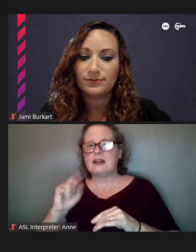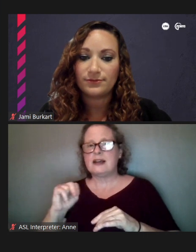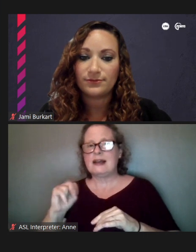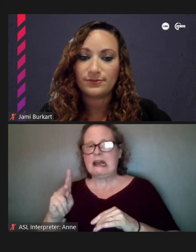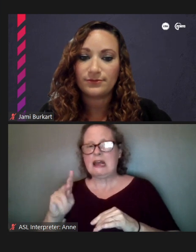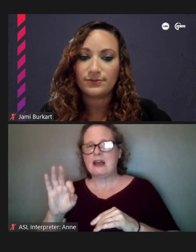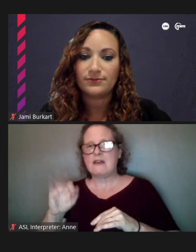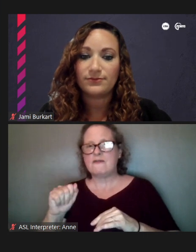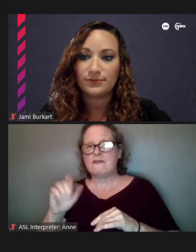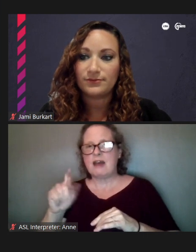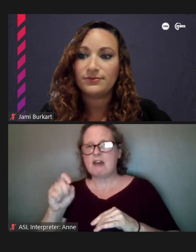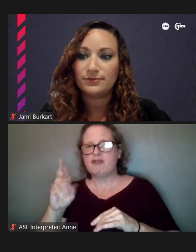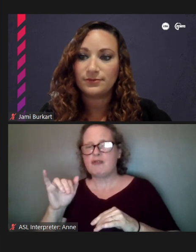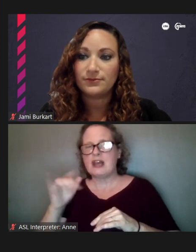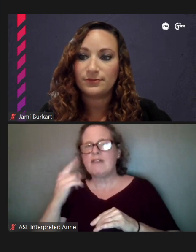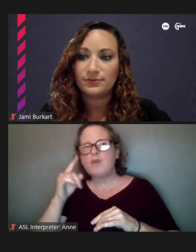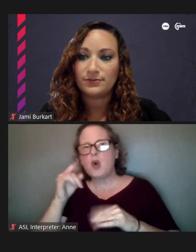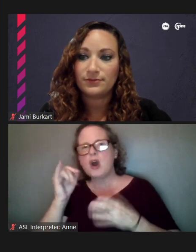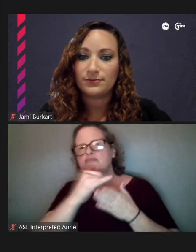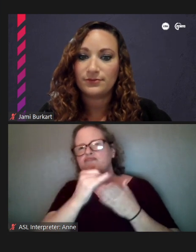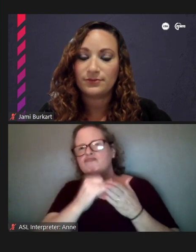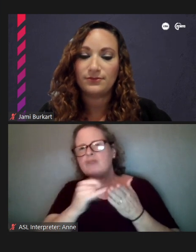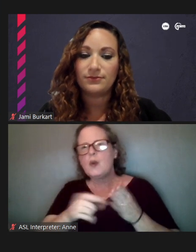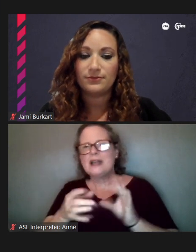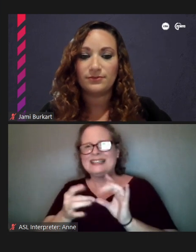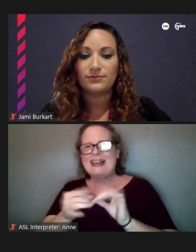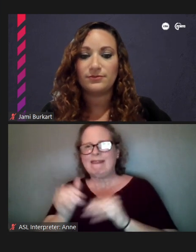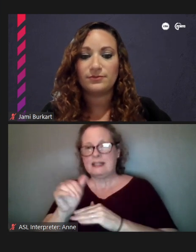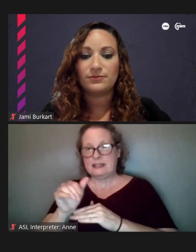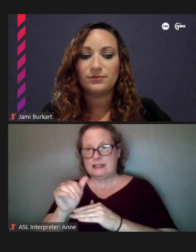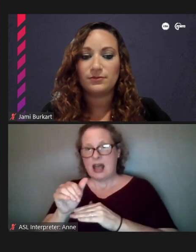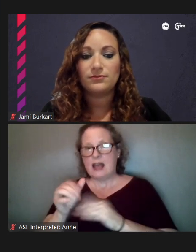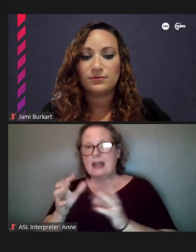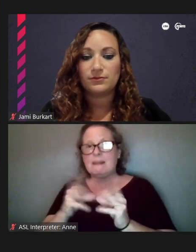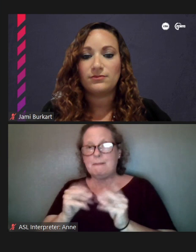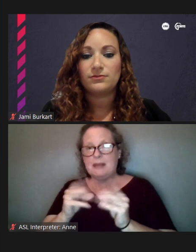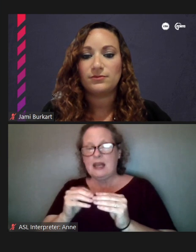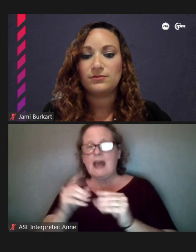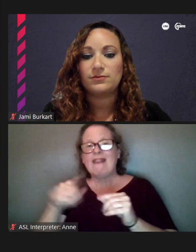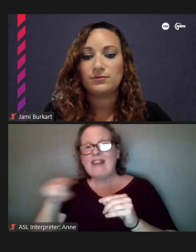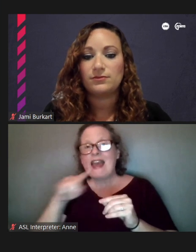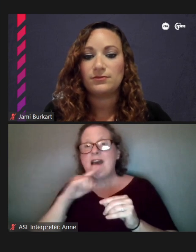during this meeting, and what they will be doing is they are the artists -- so Ink Factory is the artist.